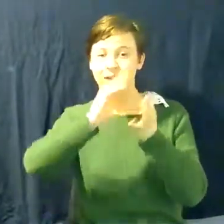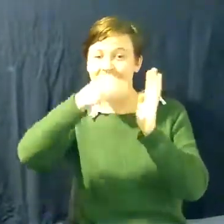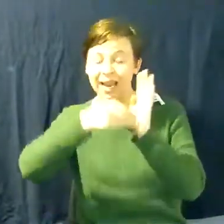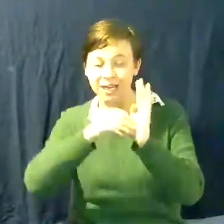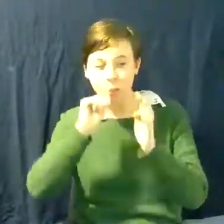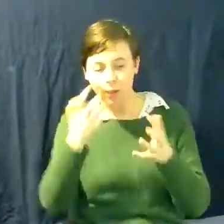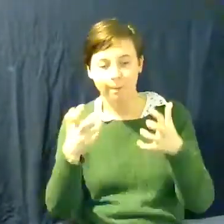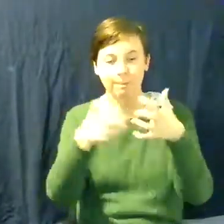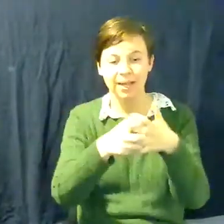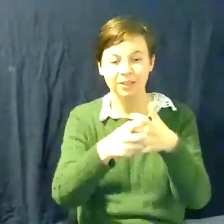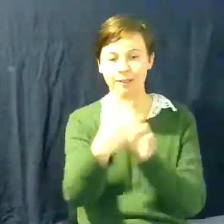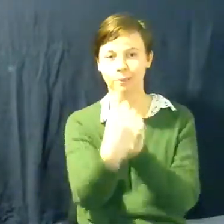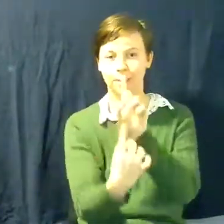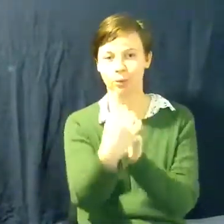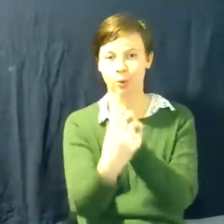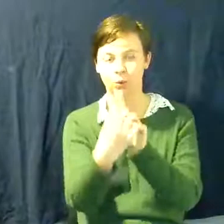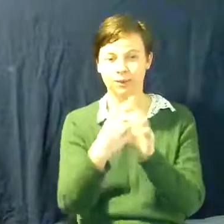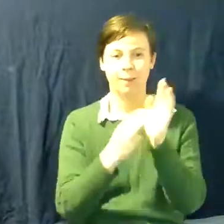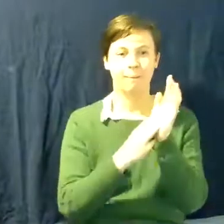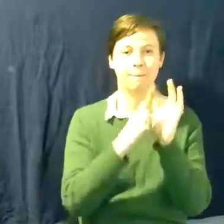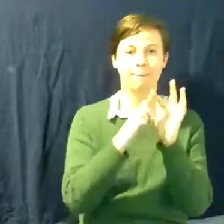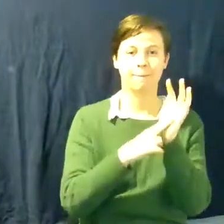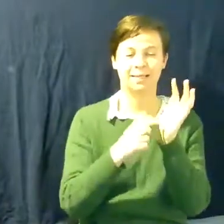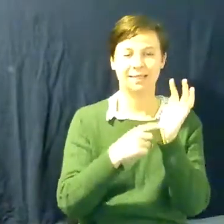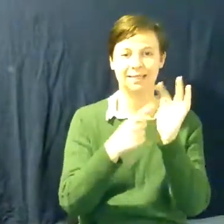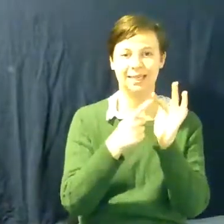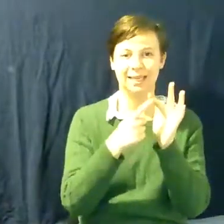four training sessions. Then at the end of the training we will do the match